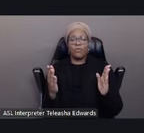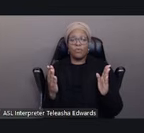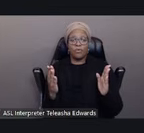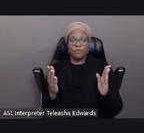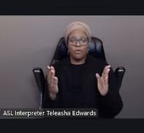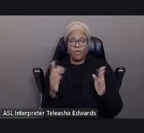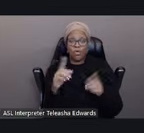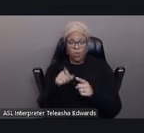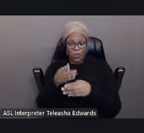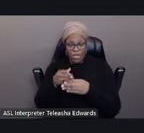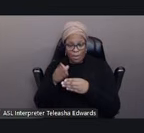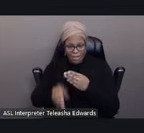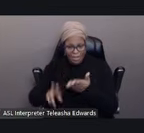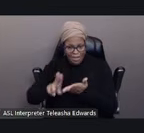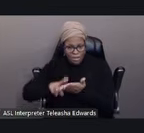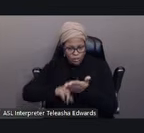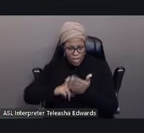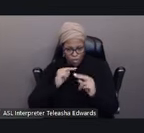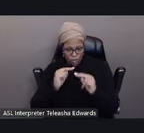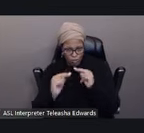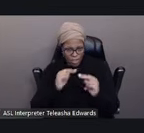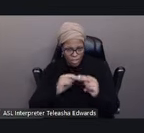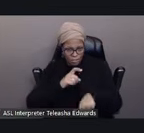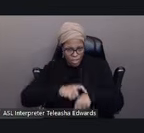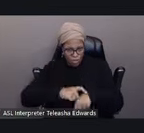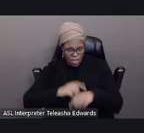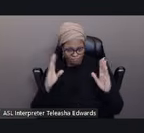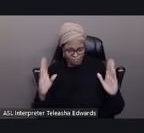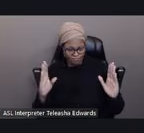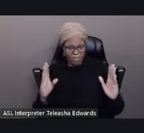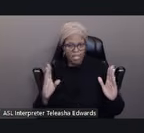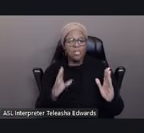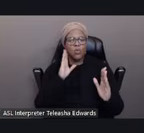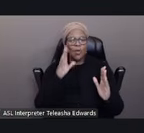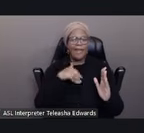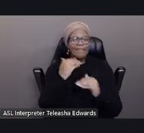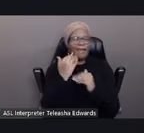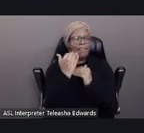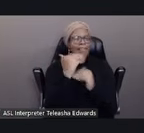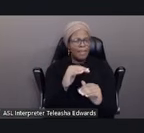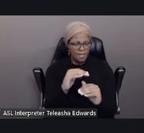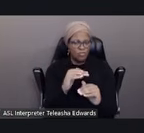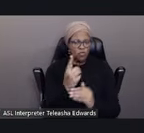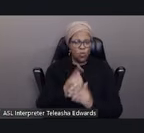contract negotiation period. And so there will be a limit I think to what questions we can respond